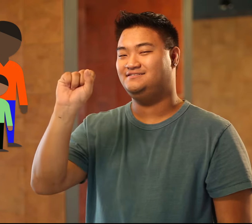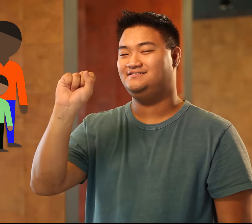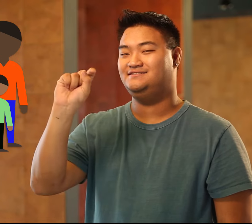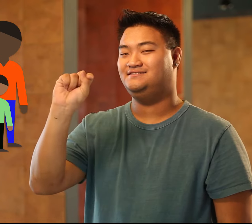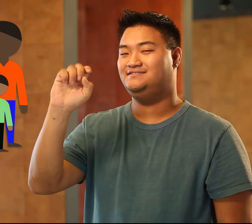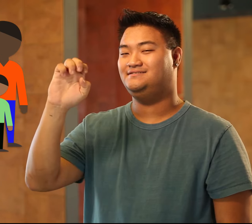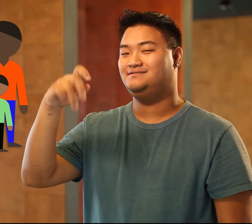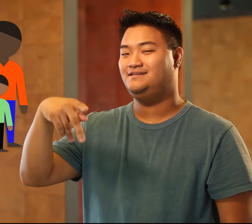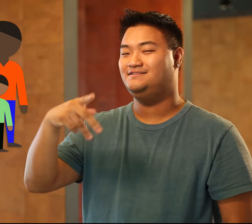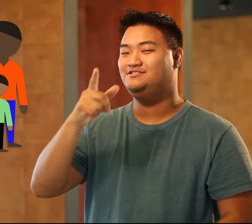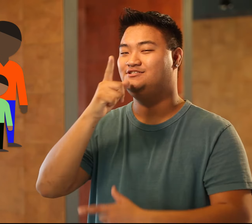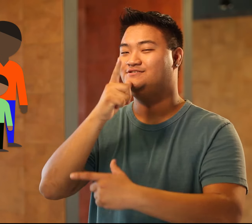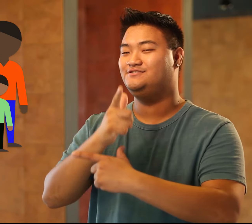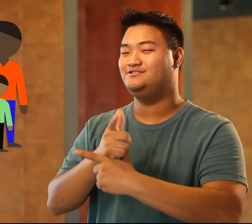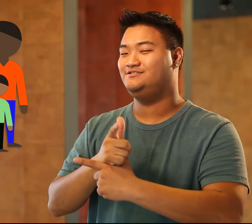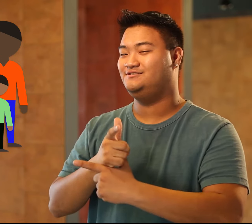step sister